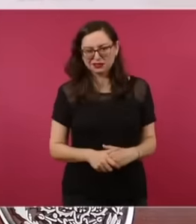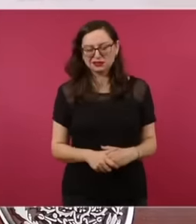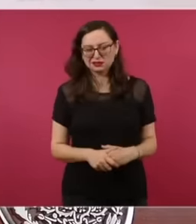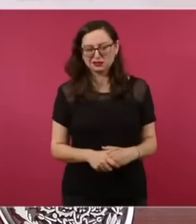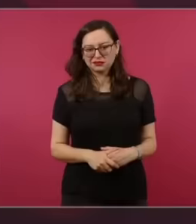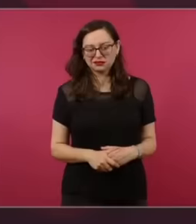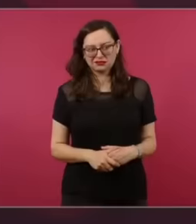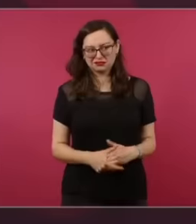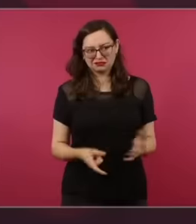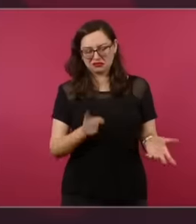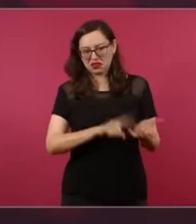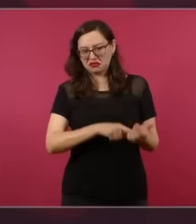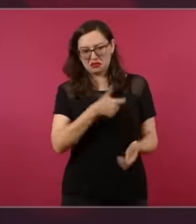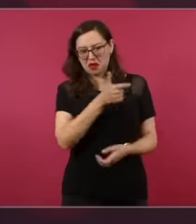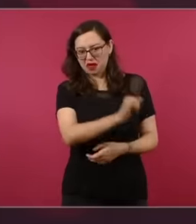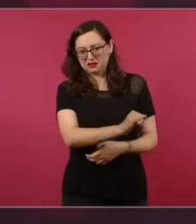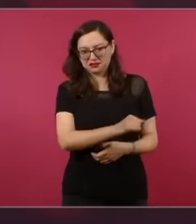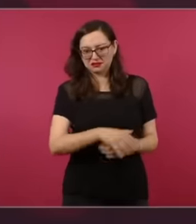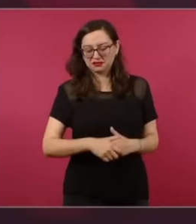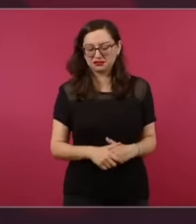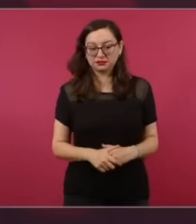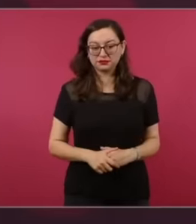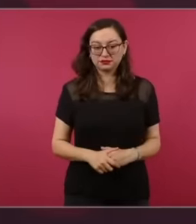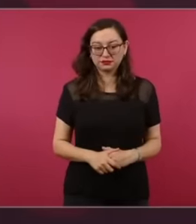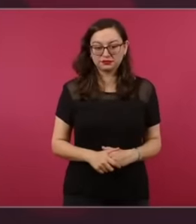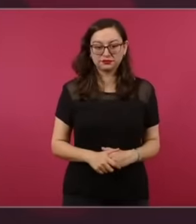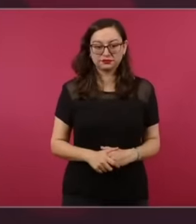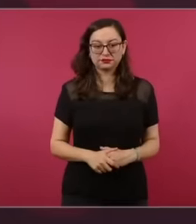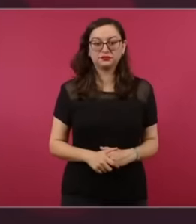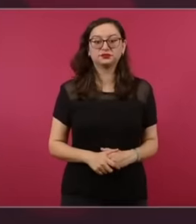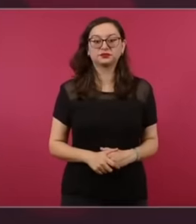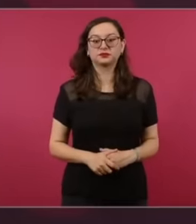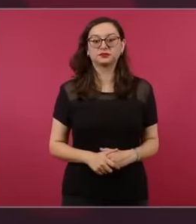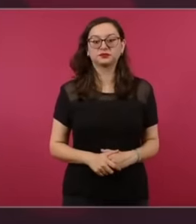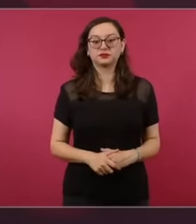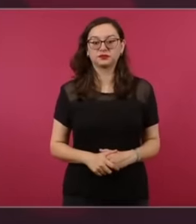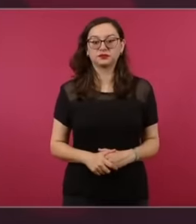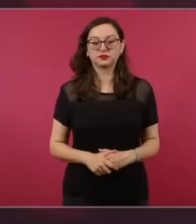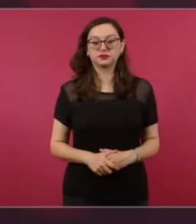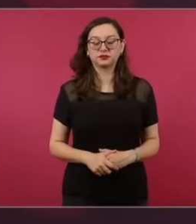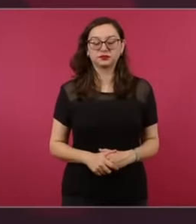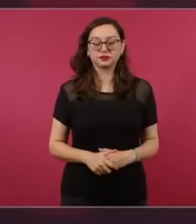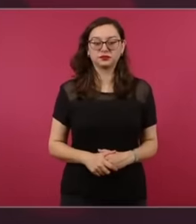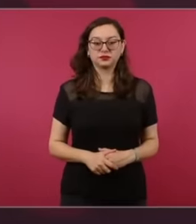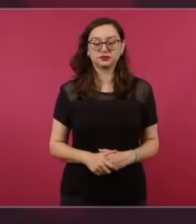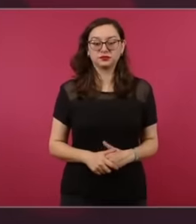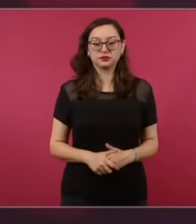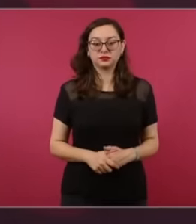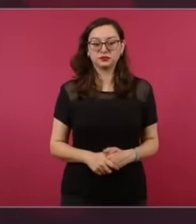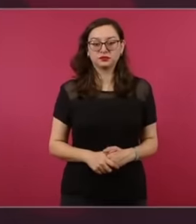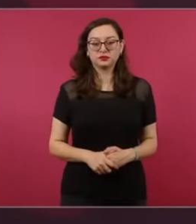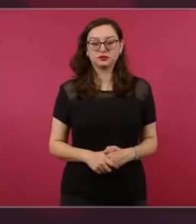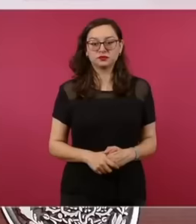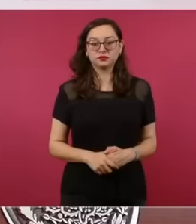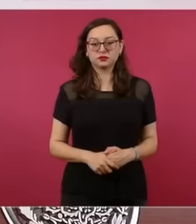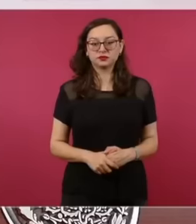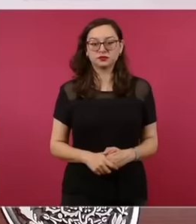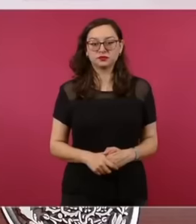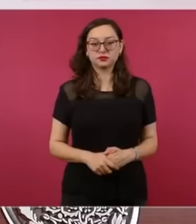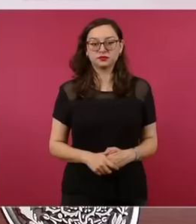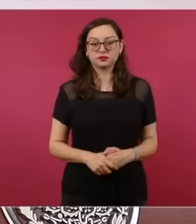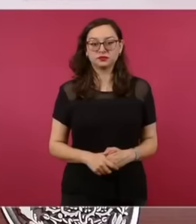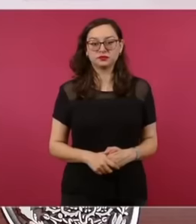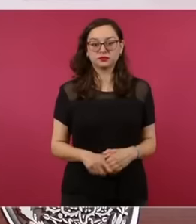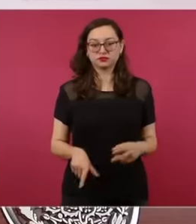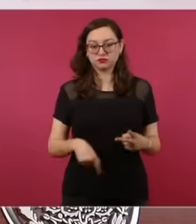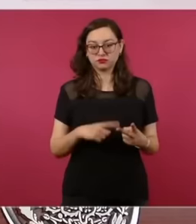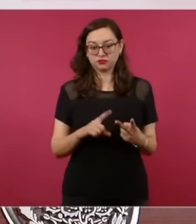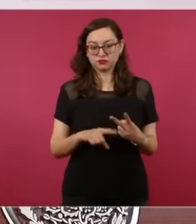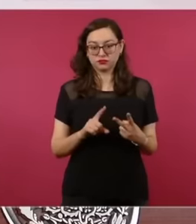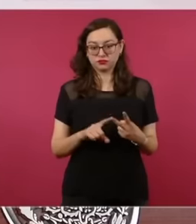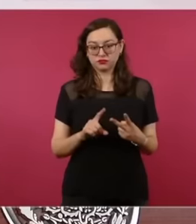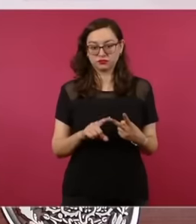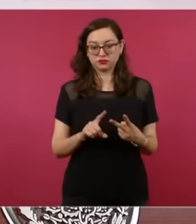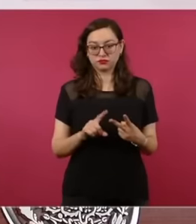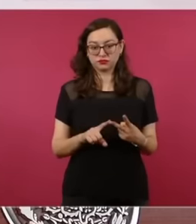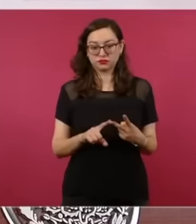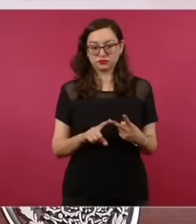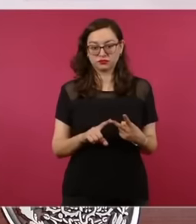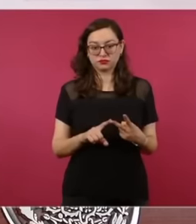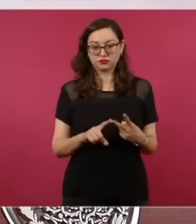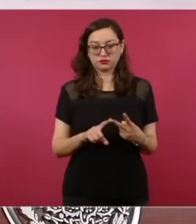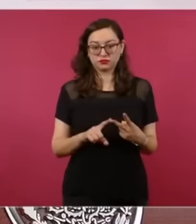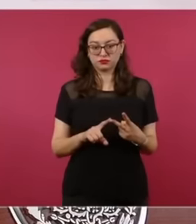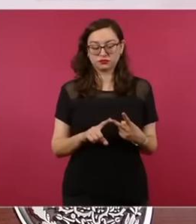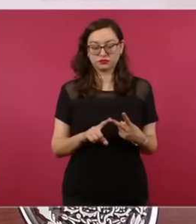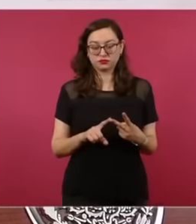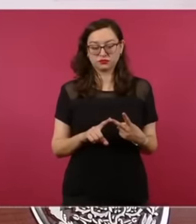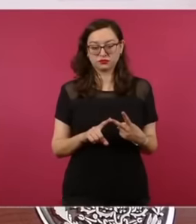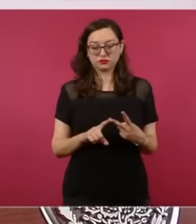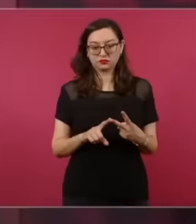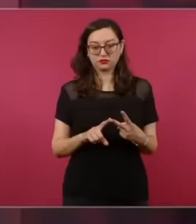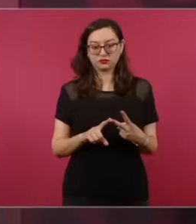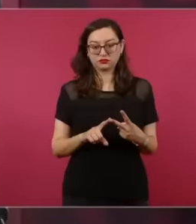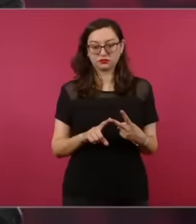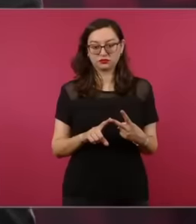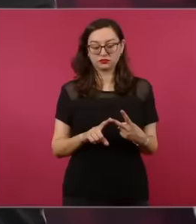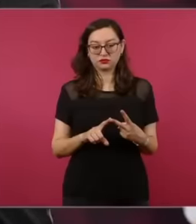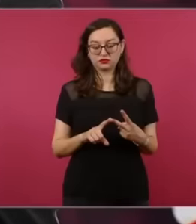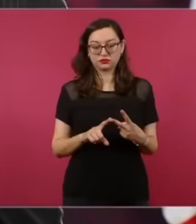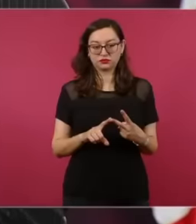people know. Second, well, people care a lot about